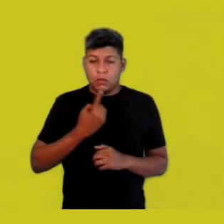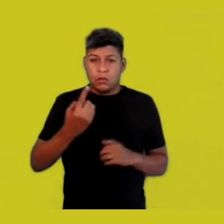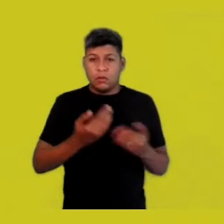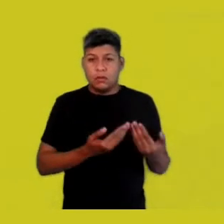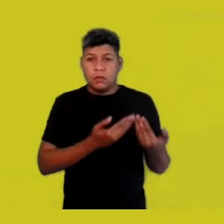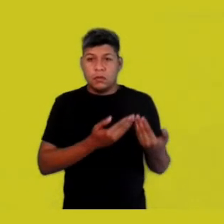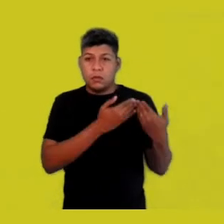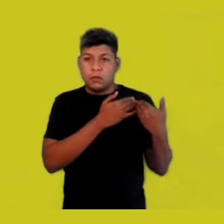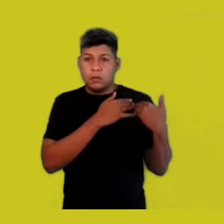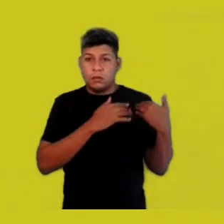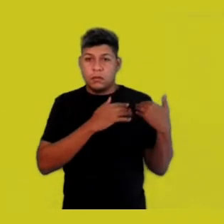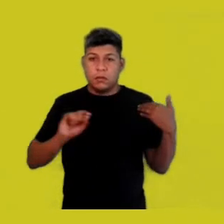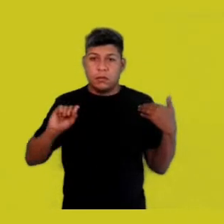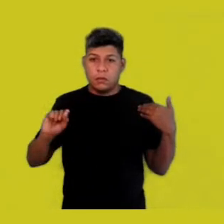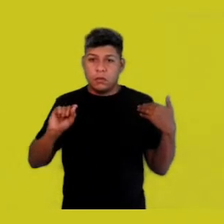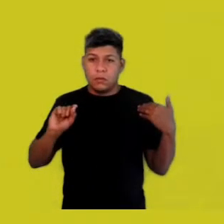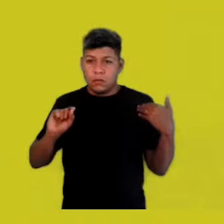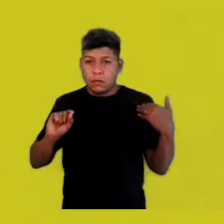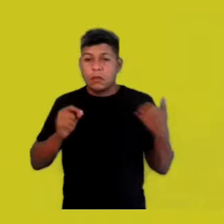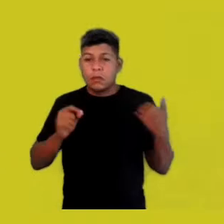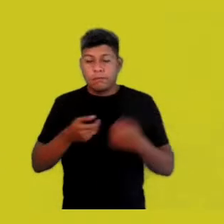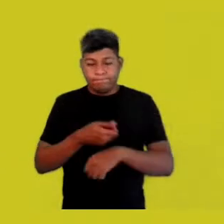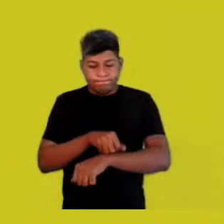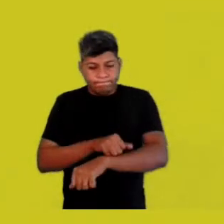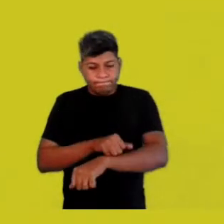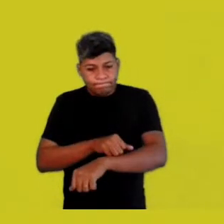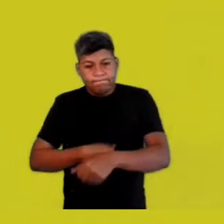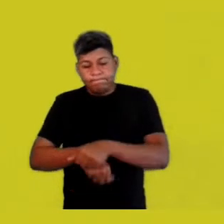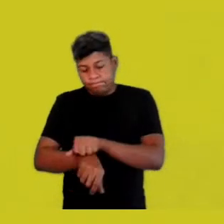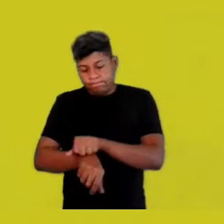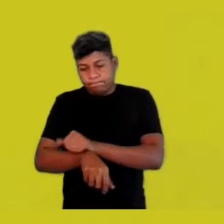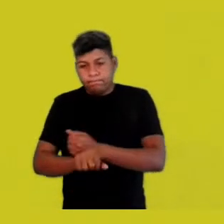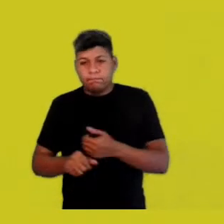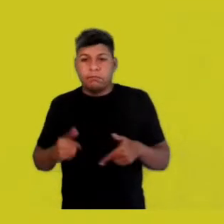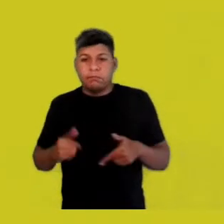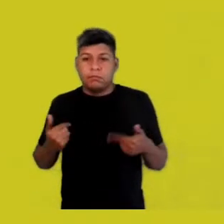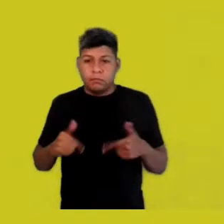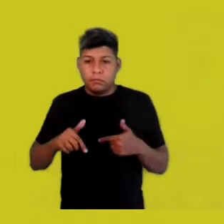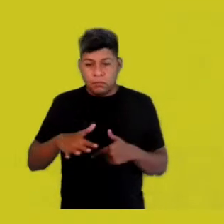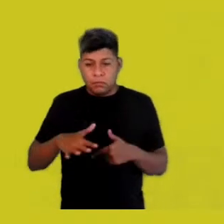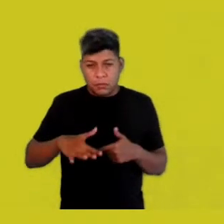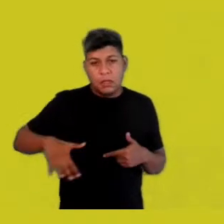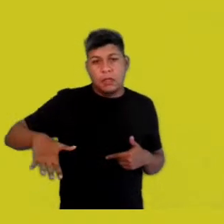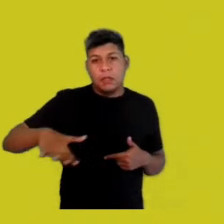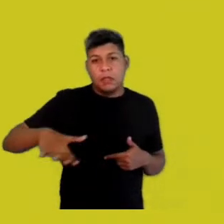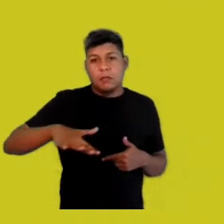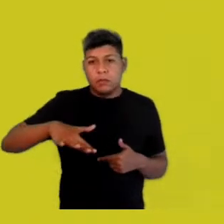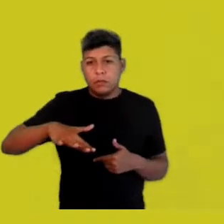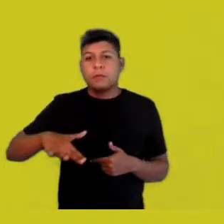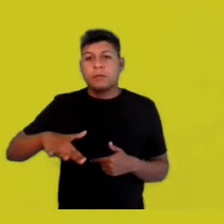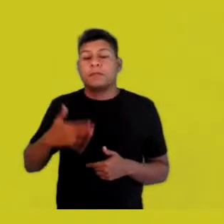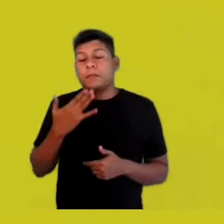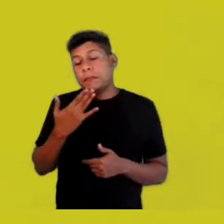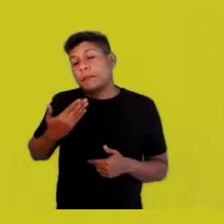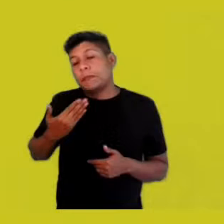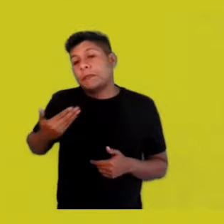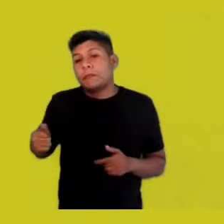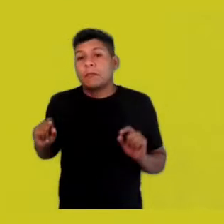to roll up our sleeves and work on this field, which needs, indeed, to be built,